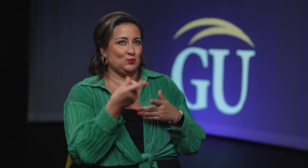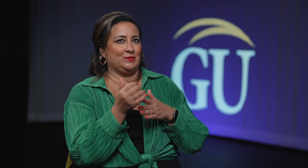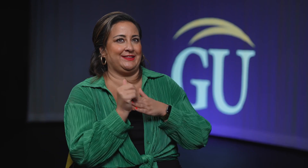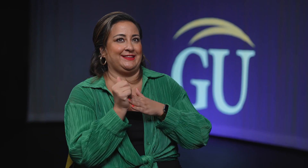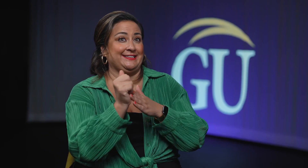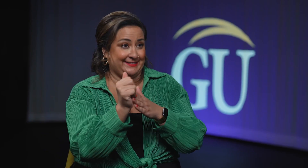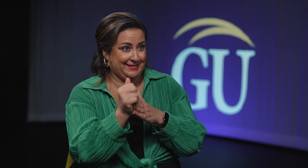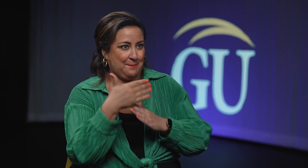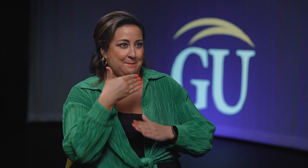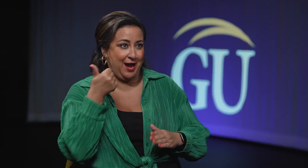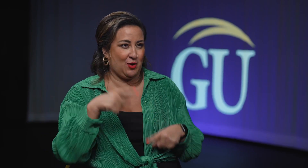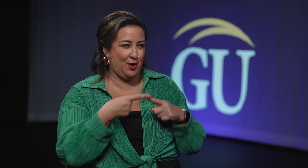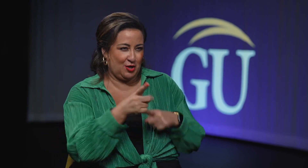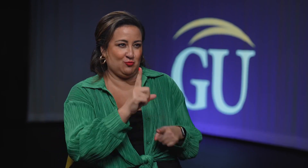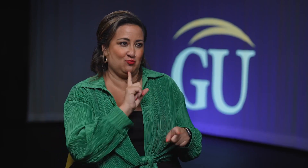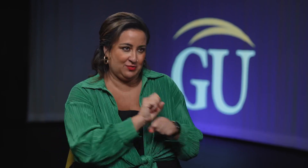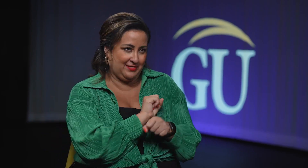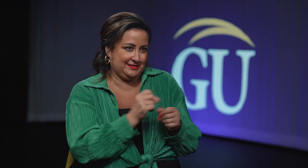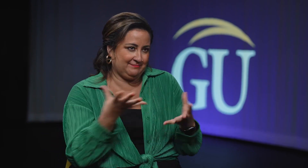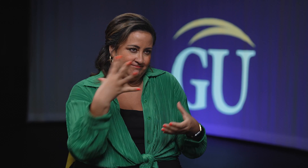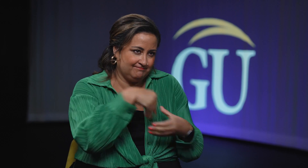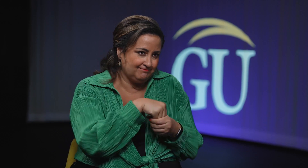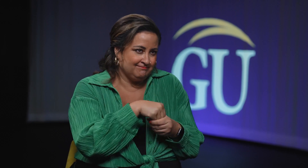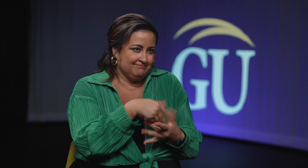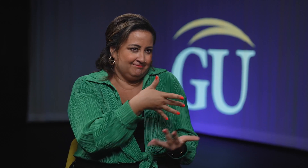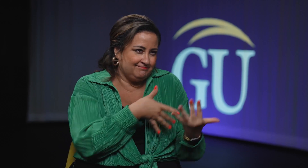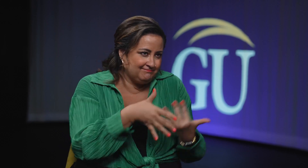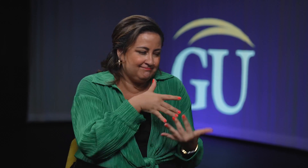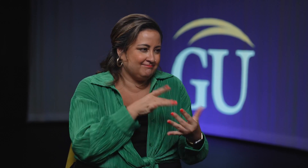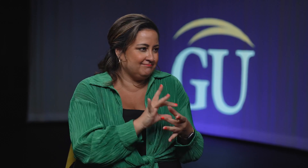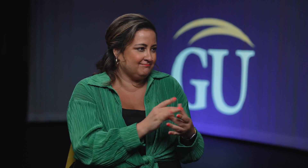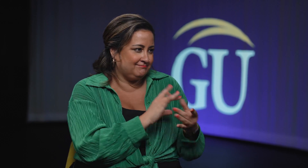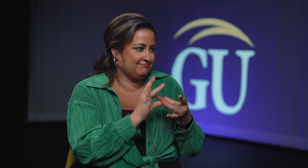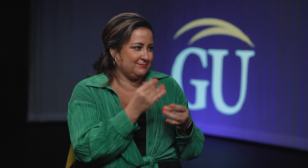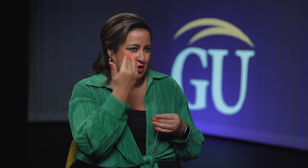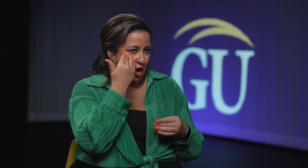You lead better when you are actually involved and interact with the community.